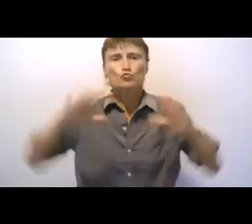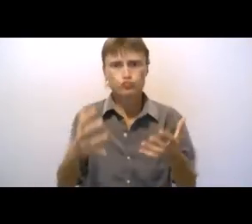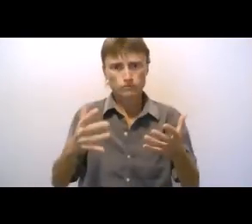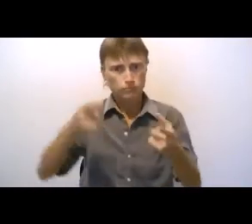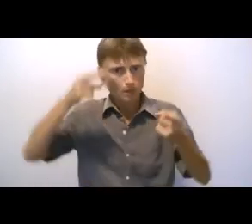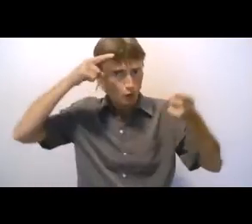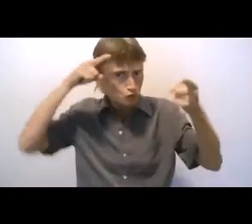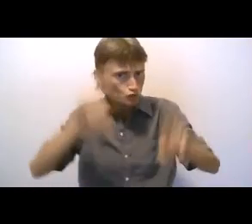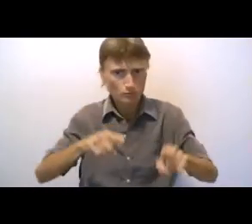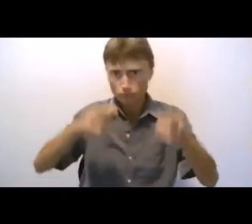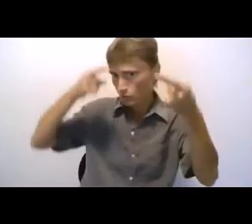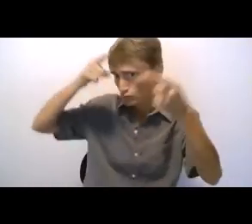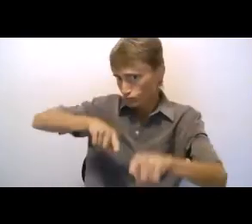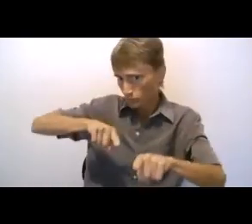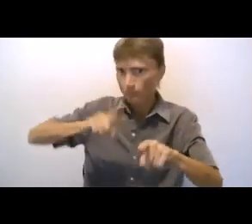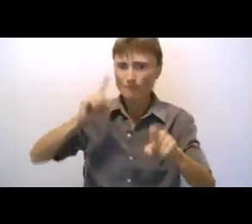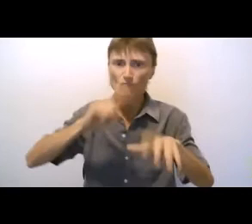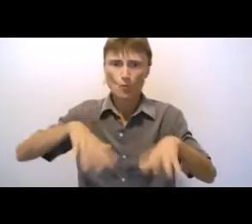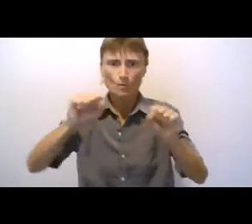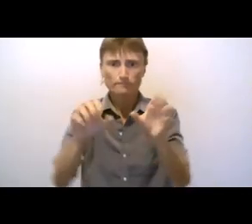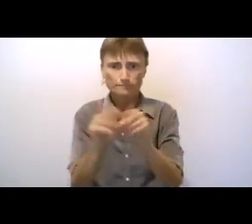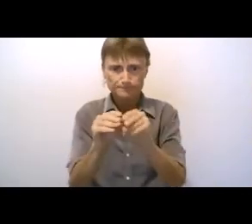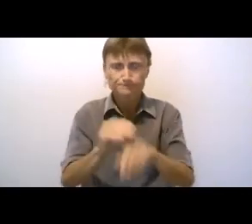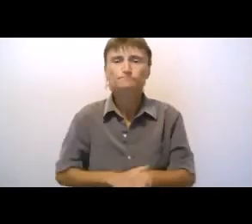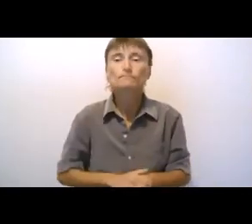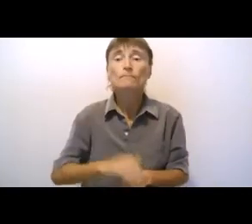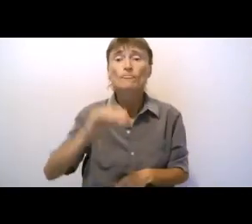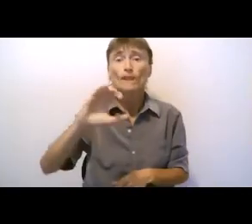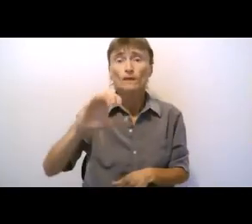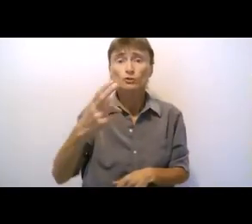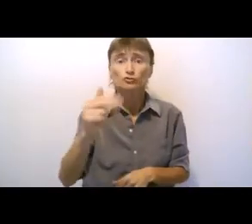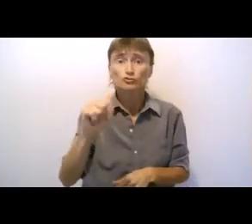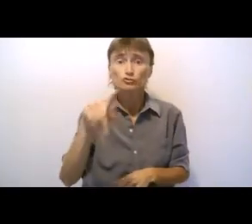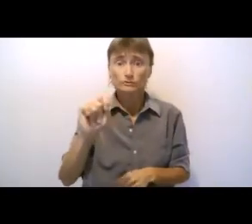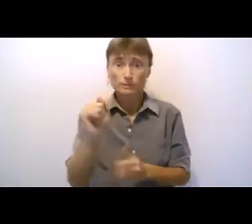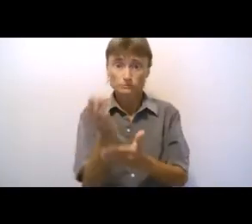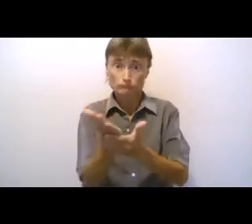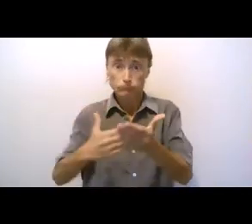the instructions document that has just been posted in the chat. At our last town hall,